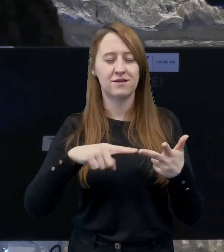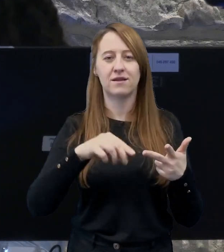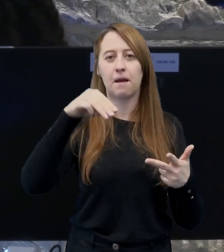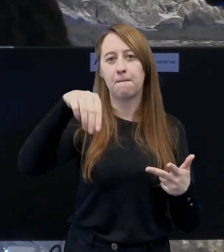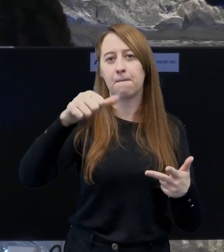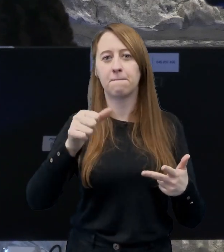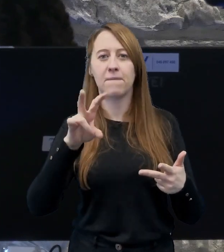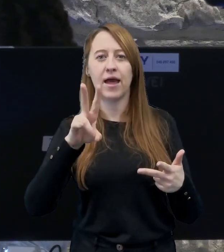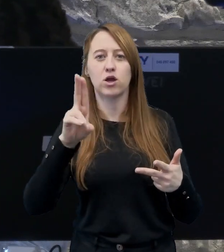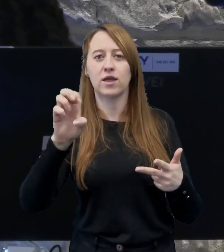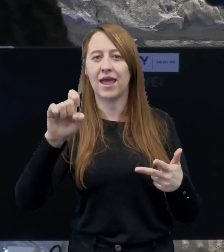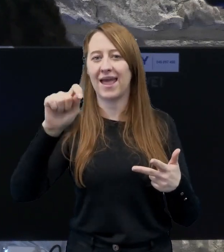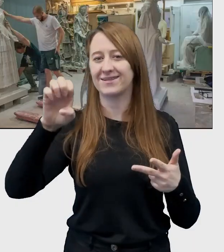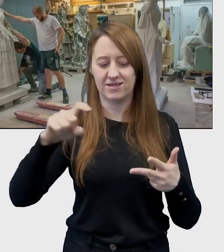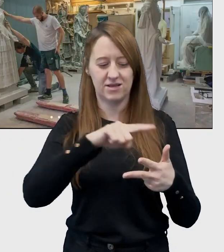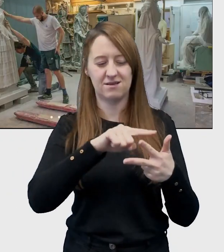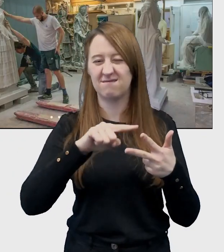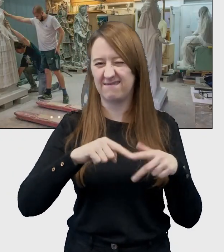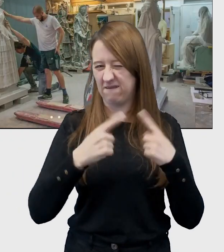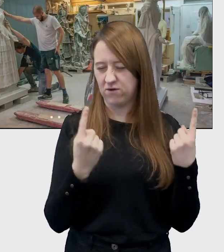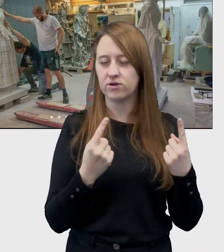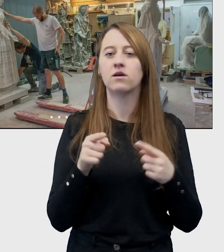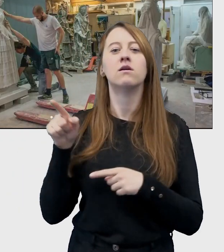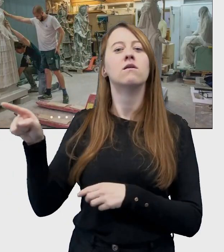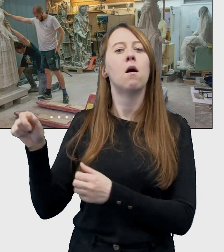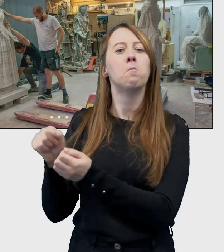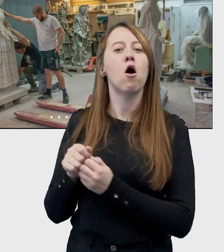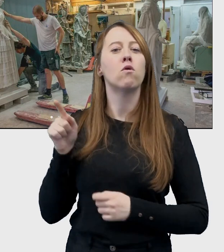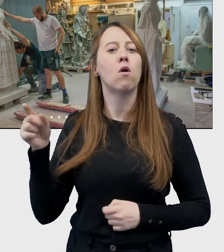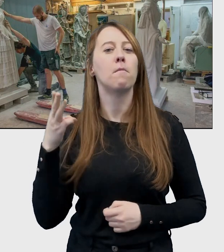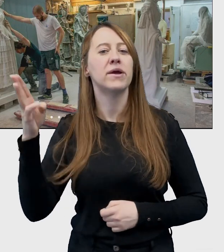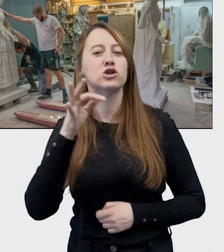I've borrowed these pictures from the London Stone Carving Limited. Sorry, I'm very nervous,